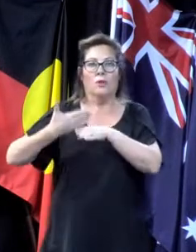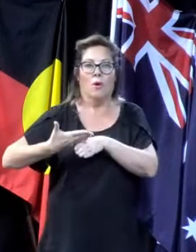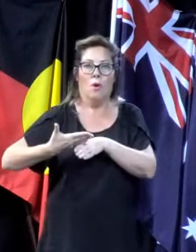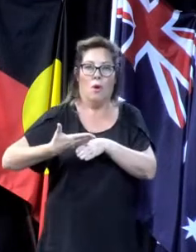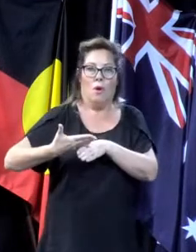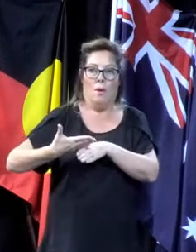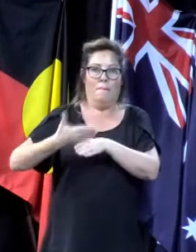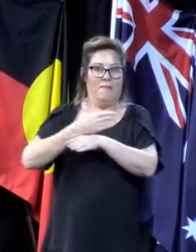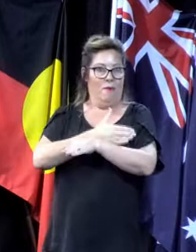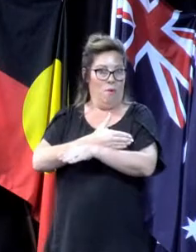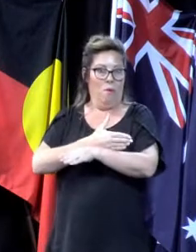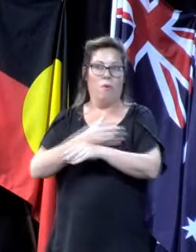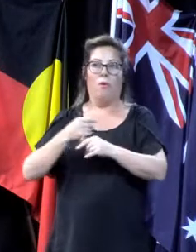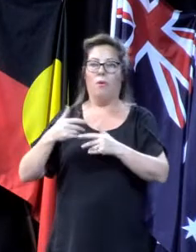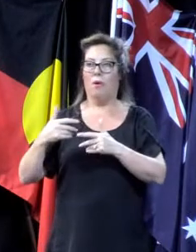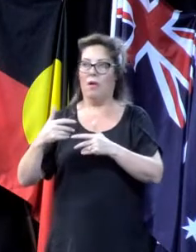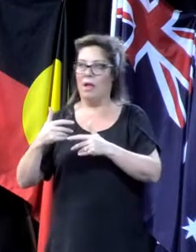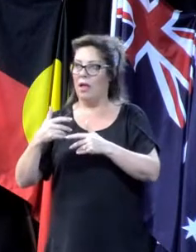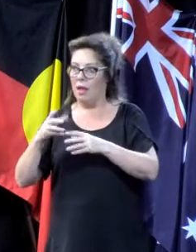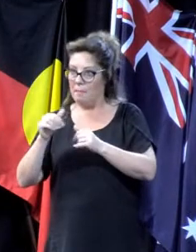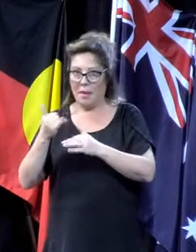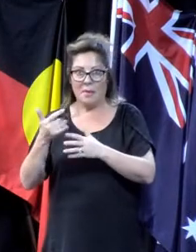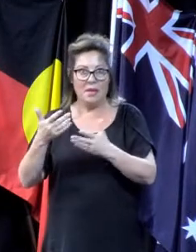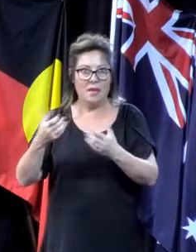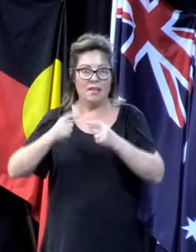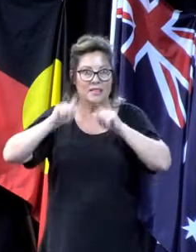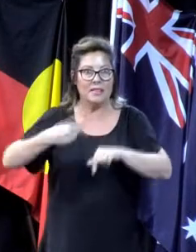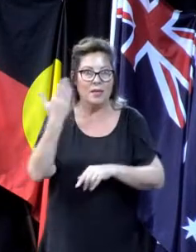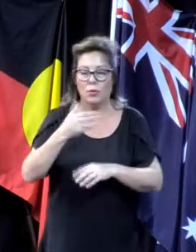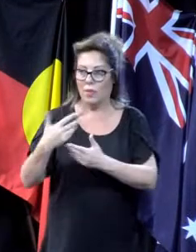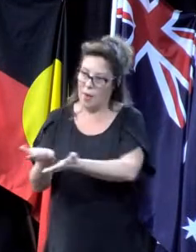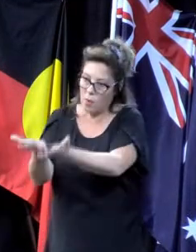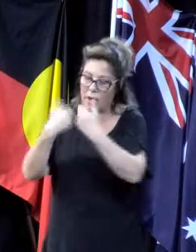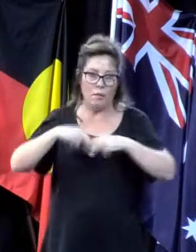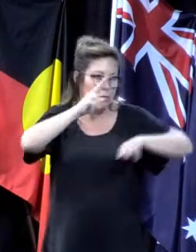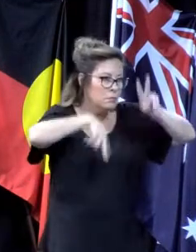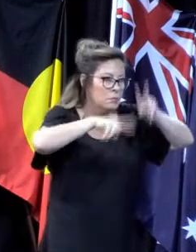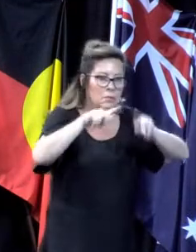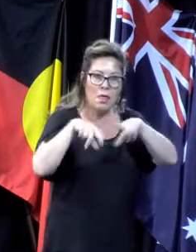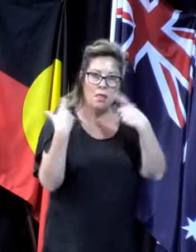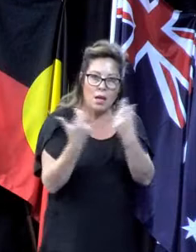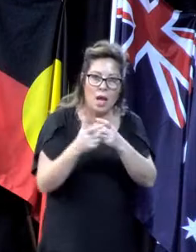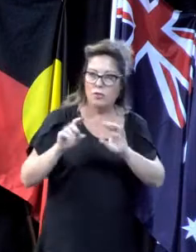the child coming, meeting the classes, and working. It's about the students' needs.